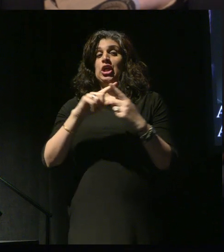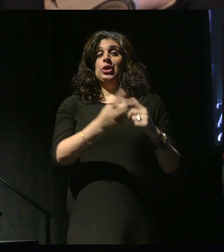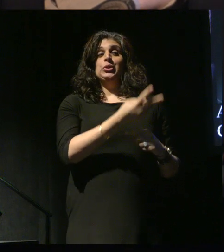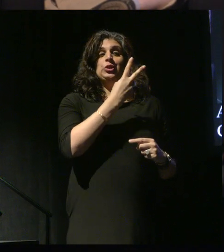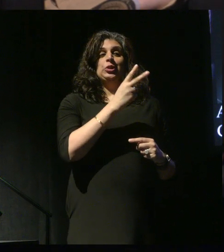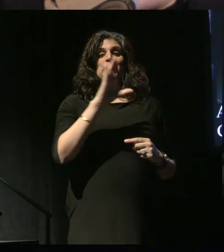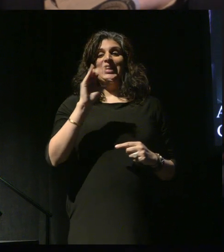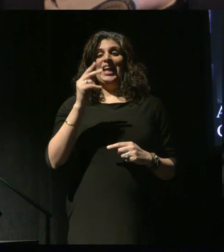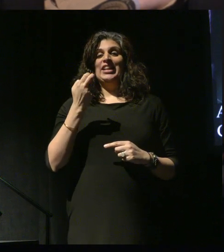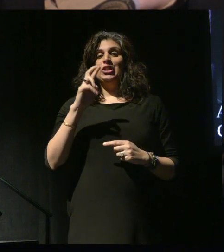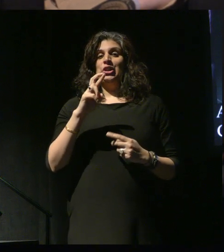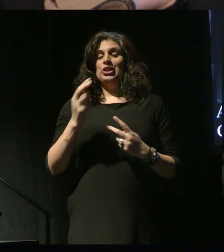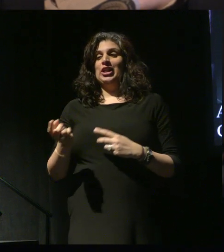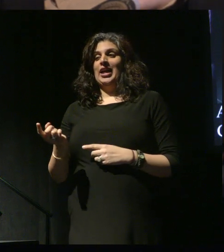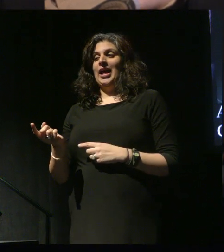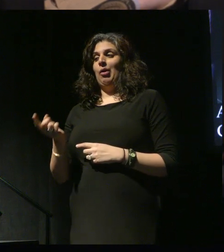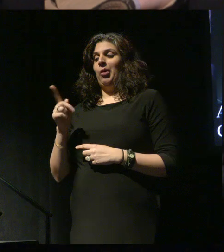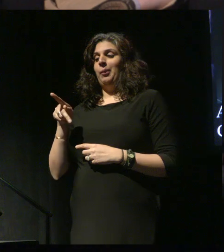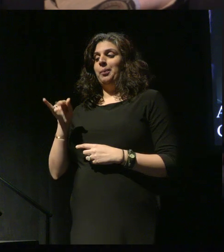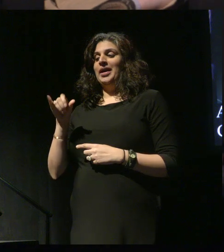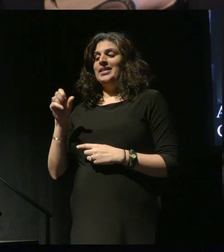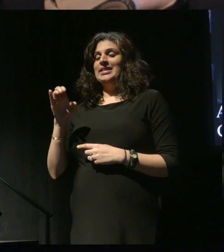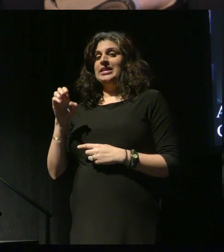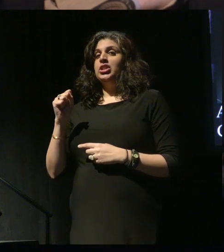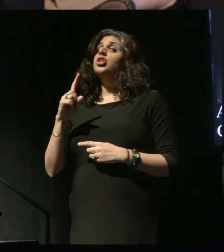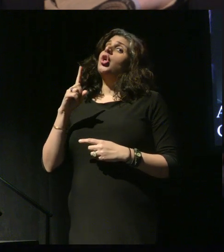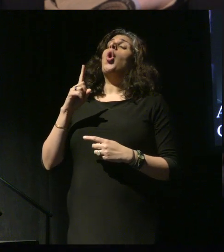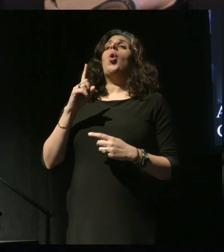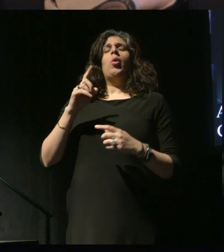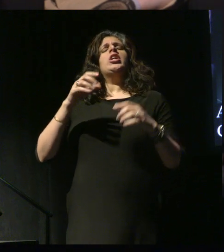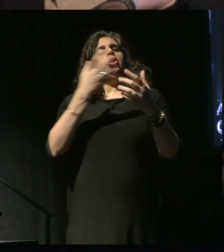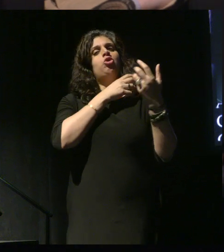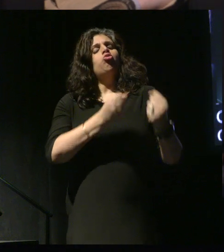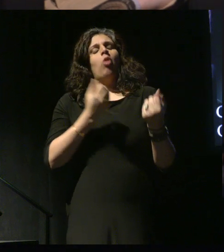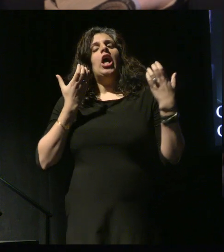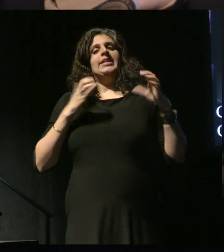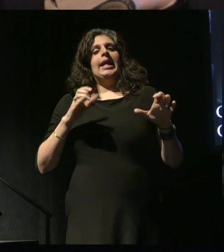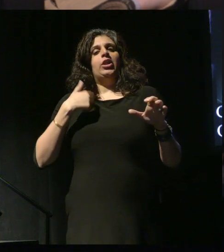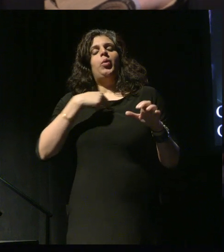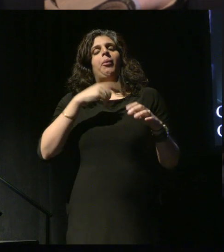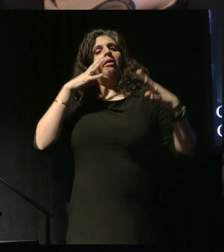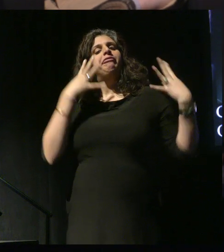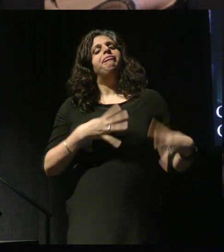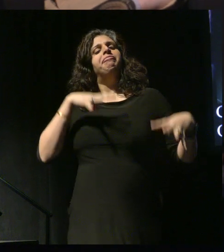So the chances of tears being shed on this panel are higher than usual, passed probably by me.